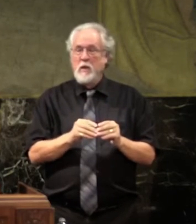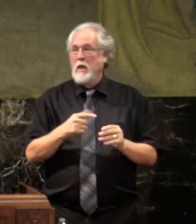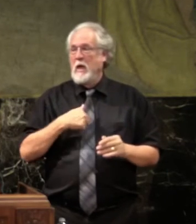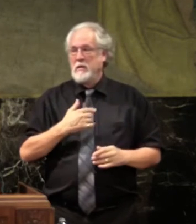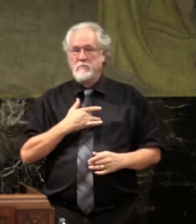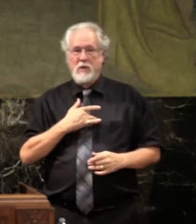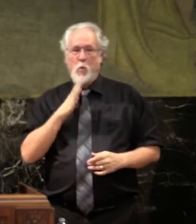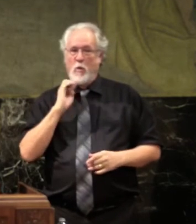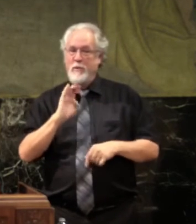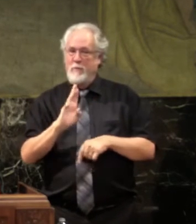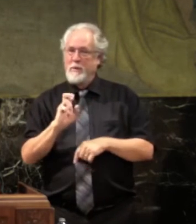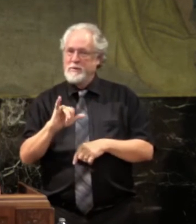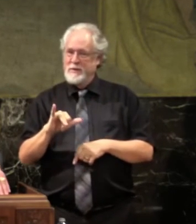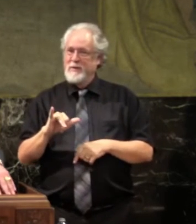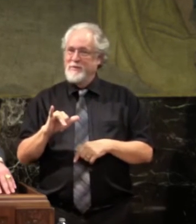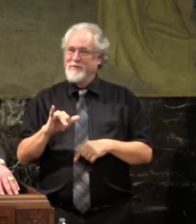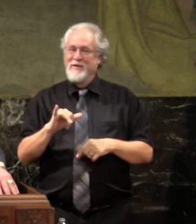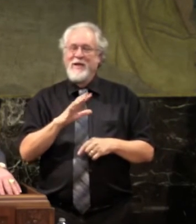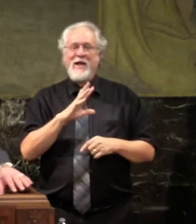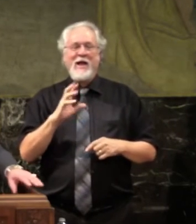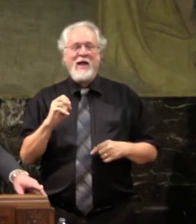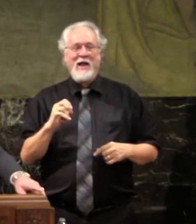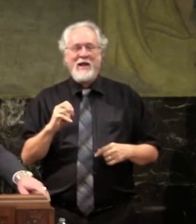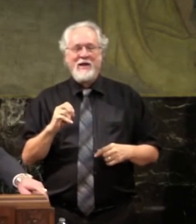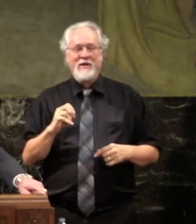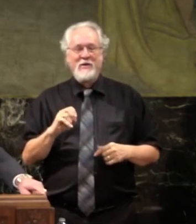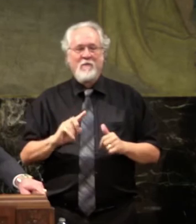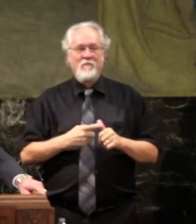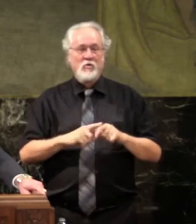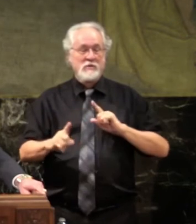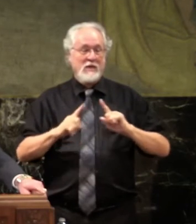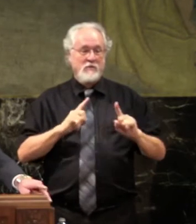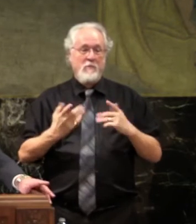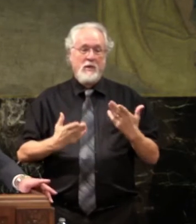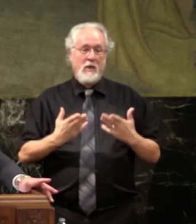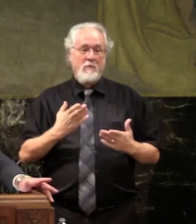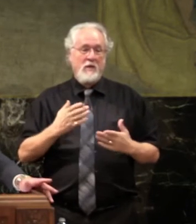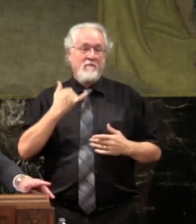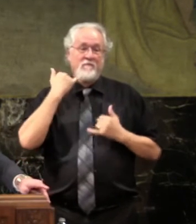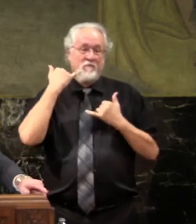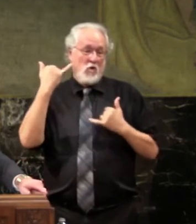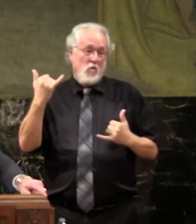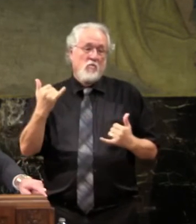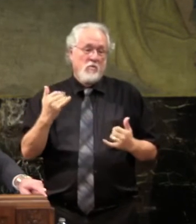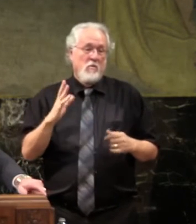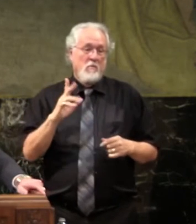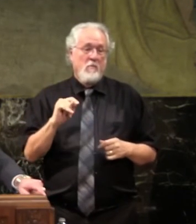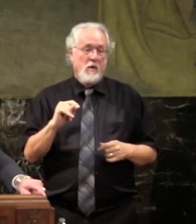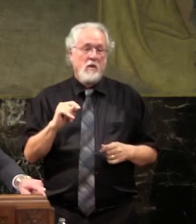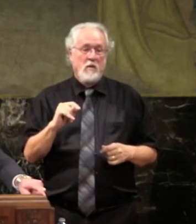be very busy and and the first conversation maybe by phone for example but but we are going to be asking for a